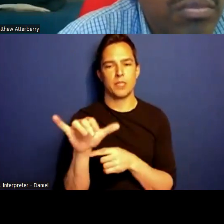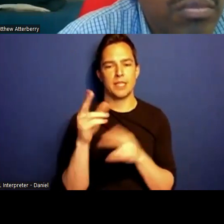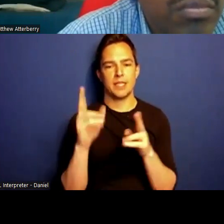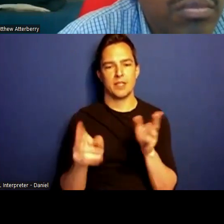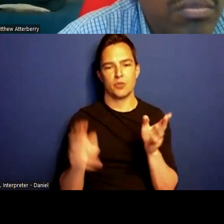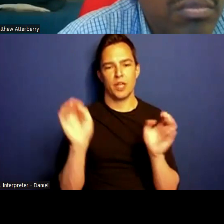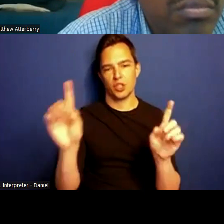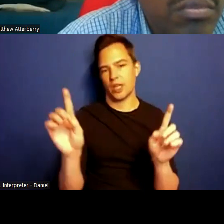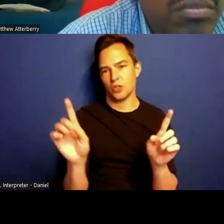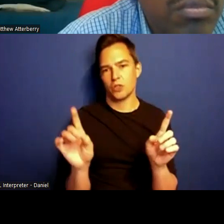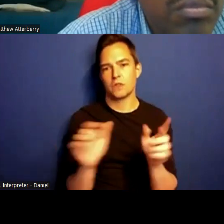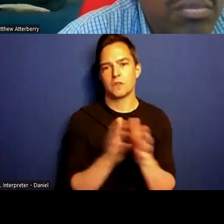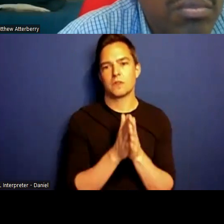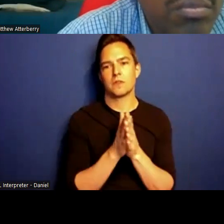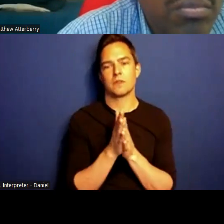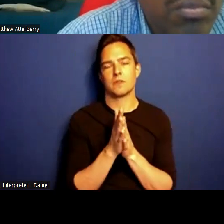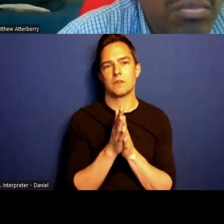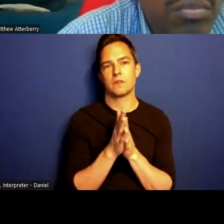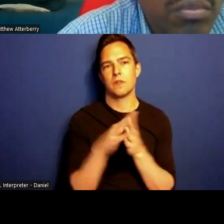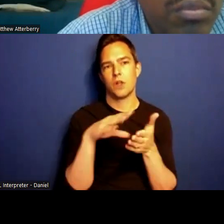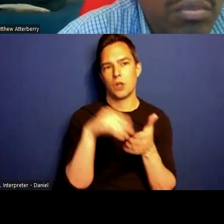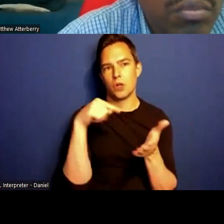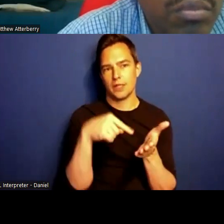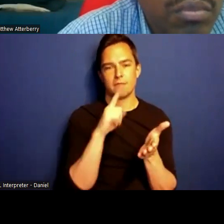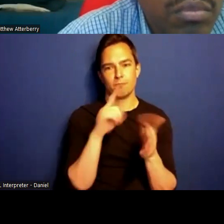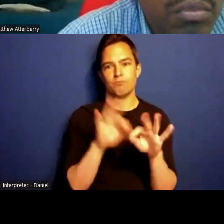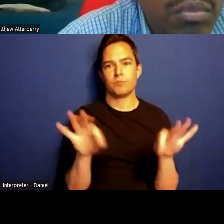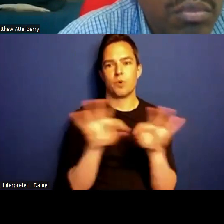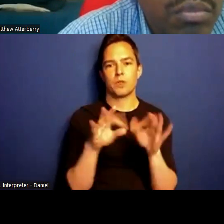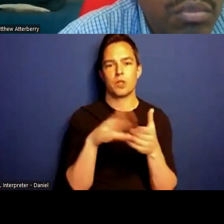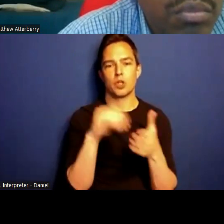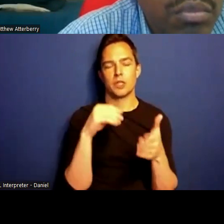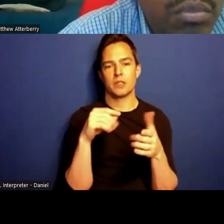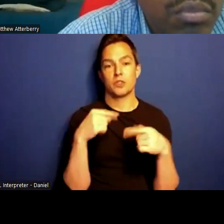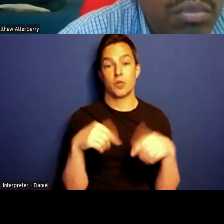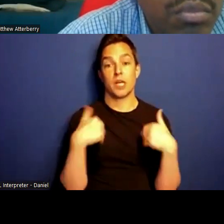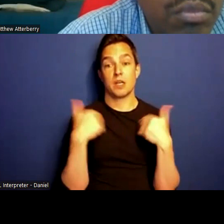I think that learning it is important. Learning it at a young age is also super